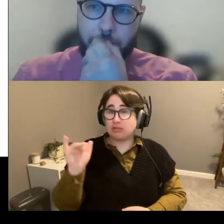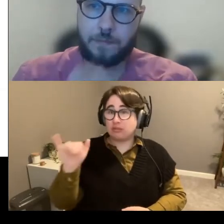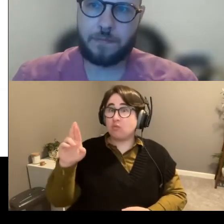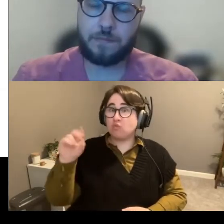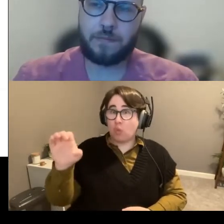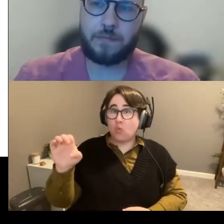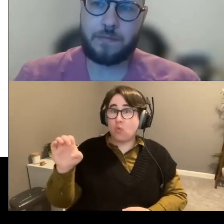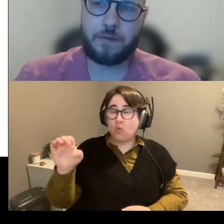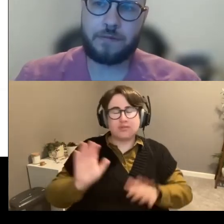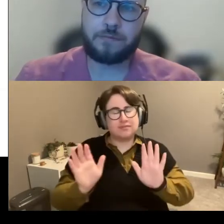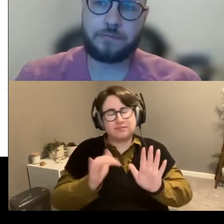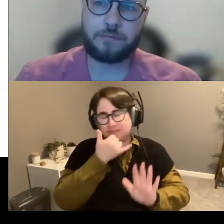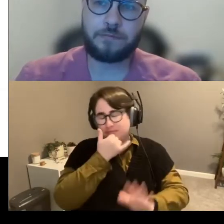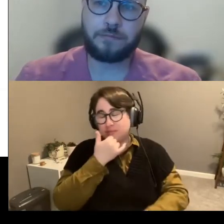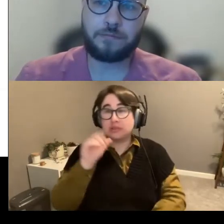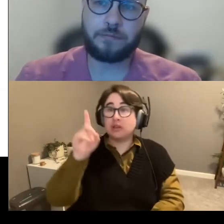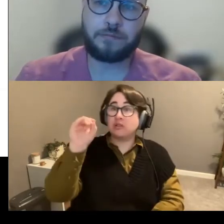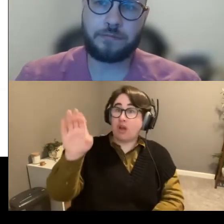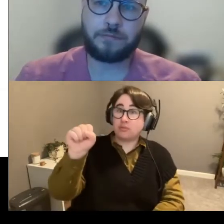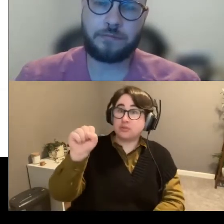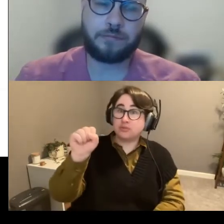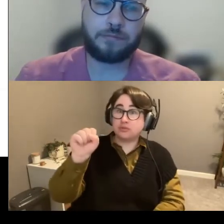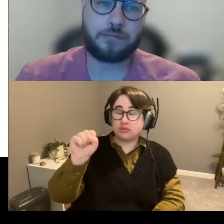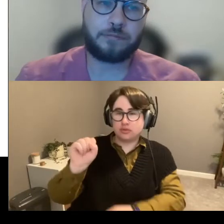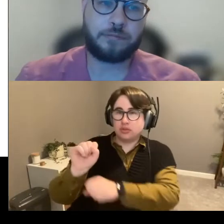I'm sorry, the Dobbs decision overturning Roe v. Wade,